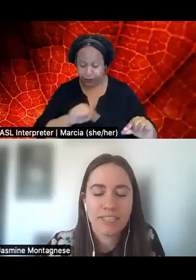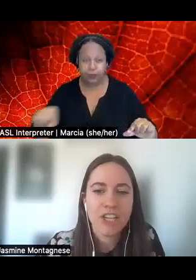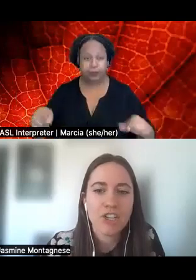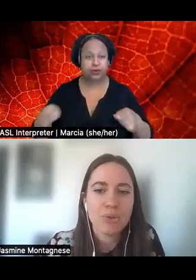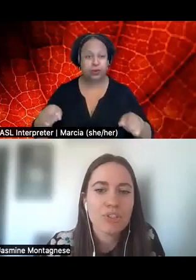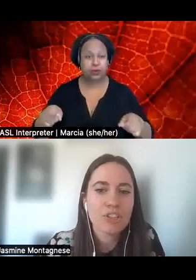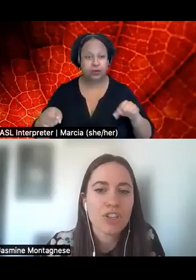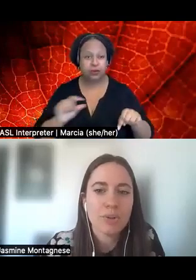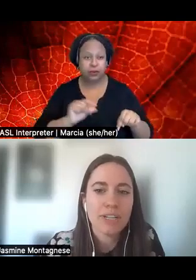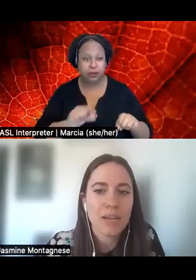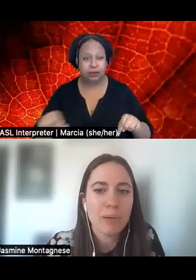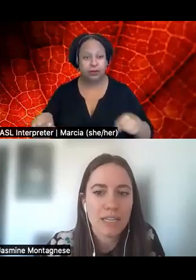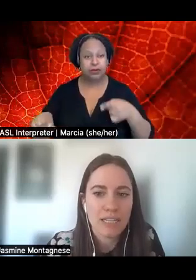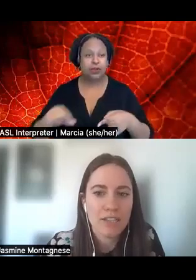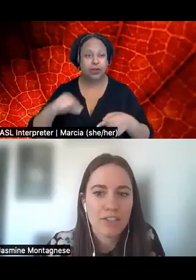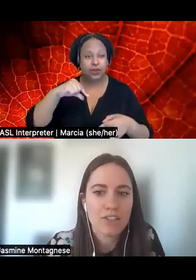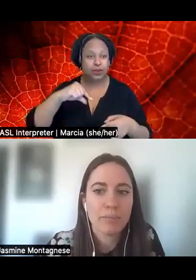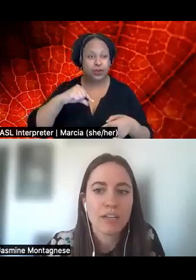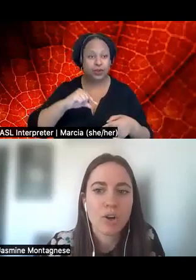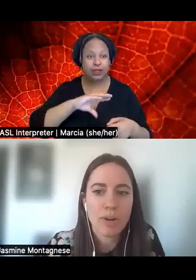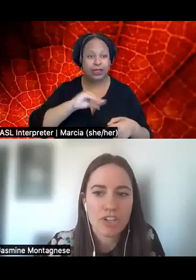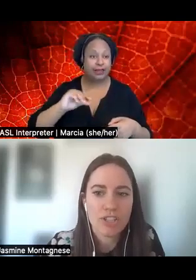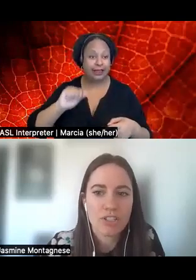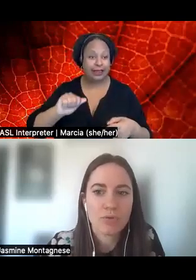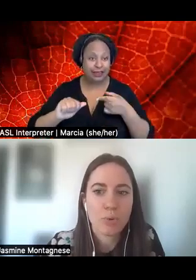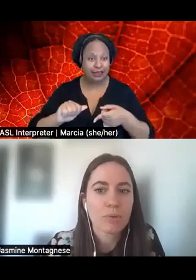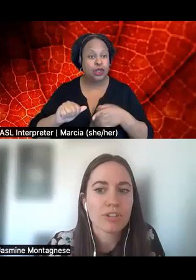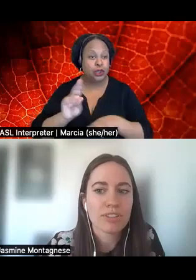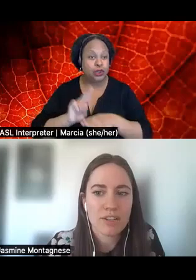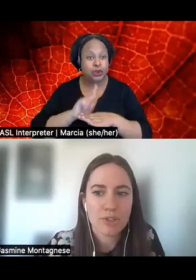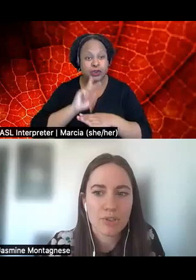Use the Q&A button to submit questions for the presenters,